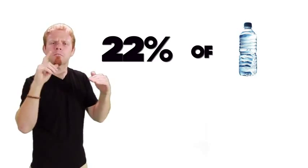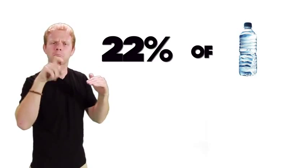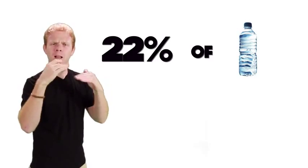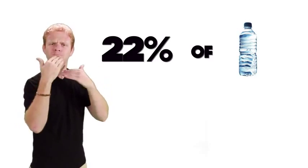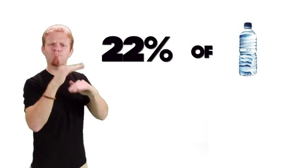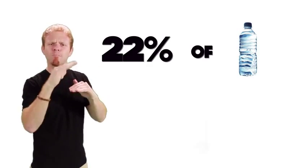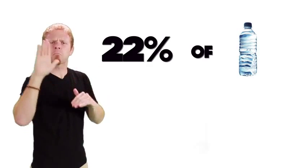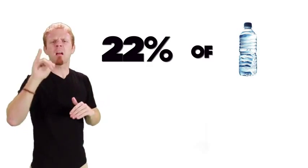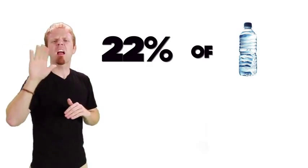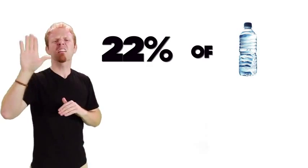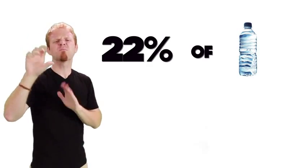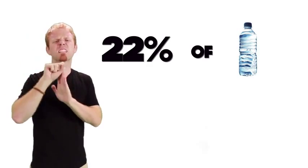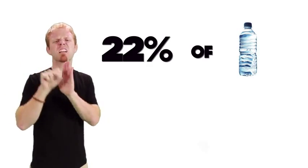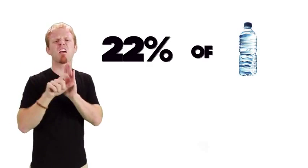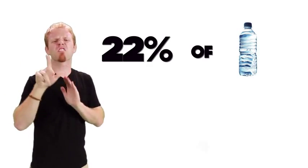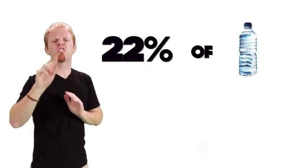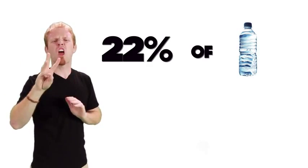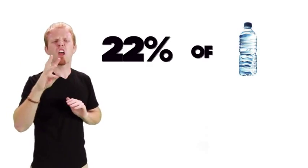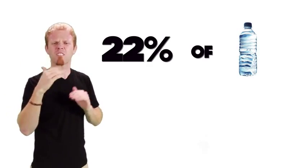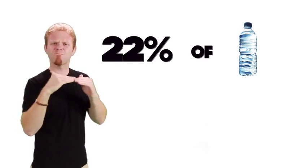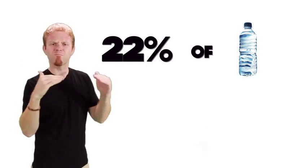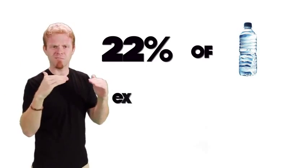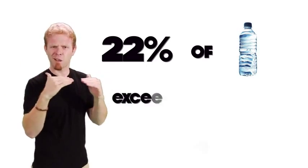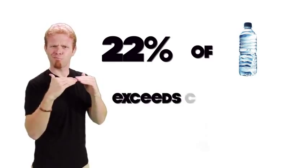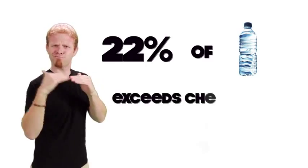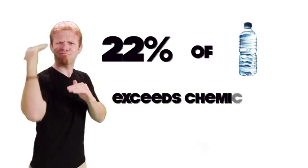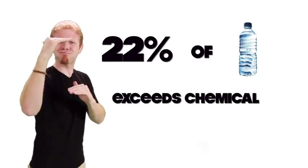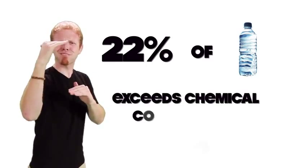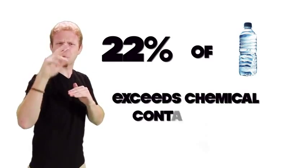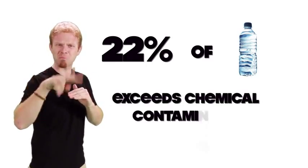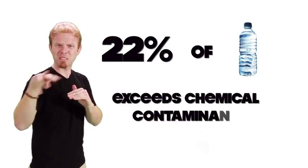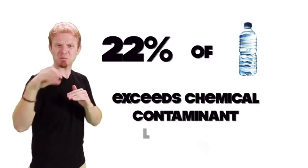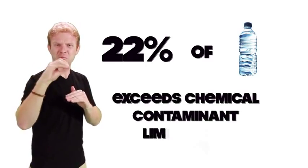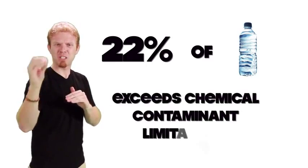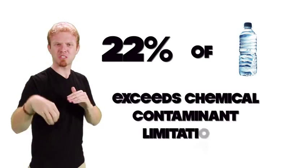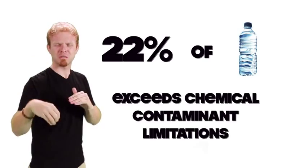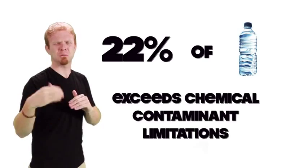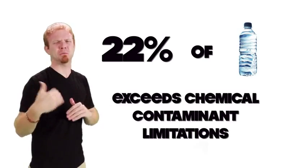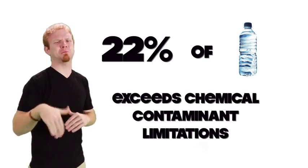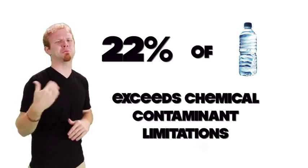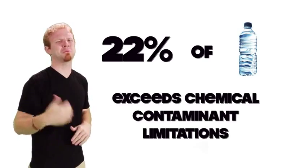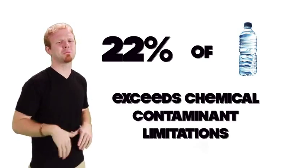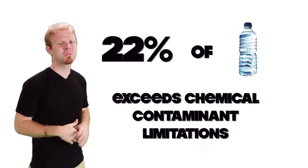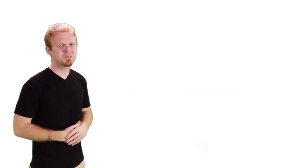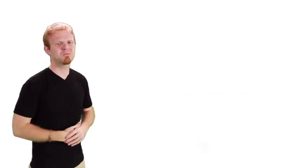chemical contaminant limitations set by their state laws.